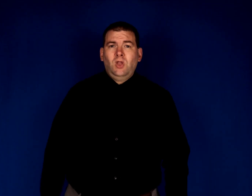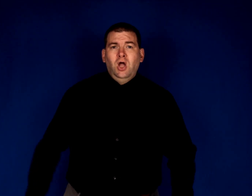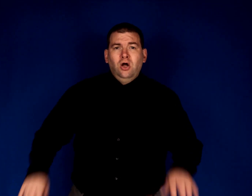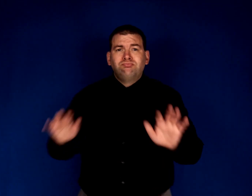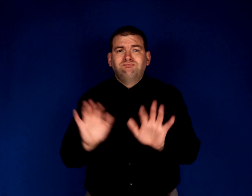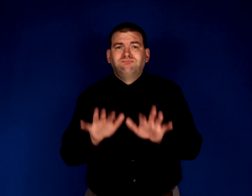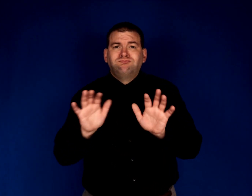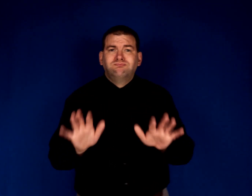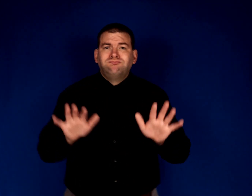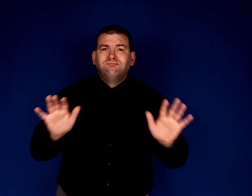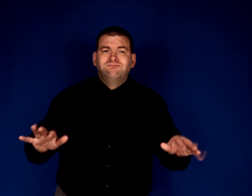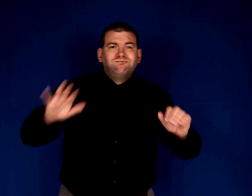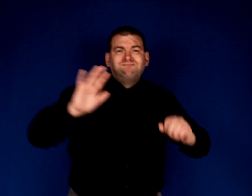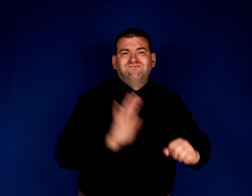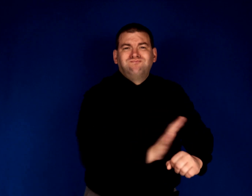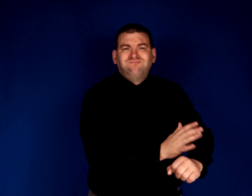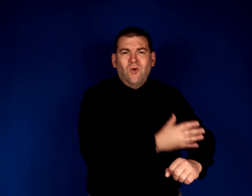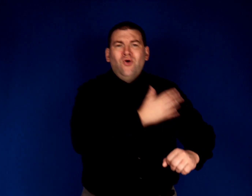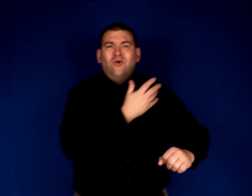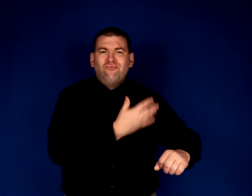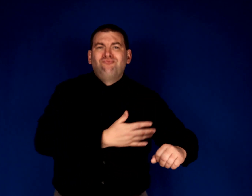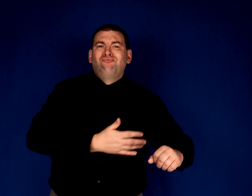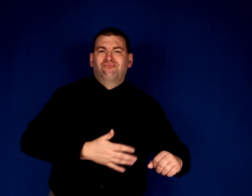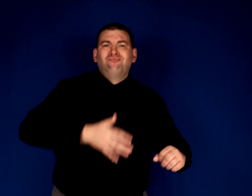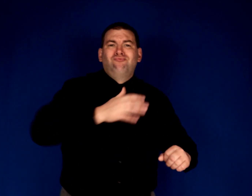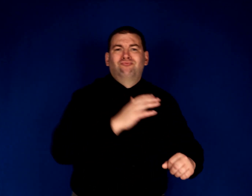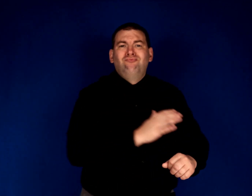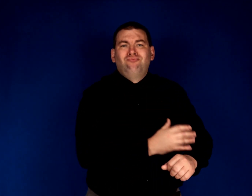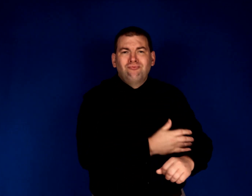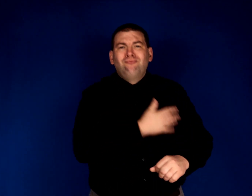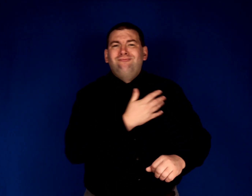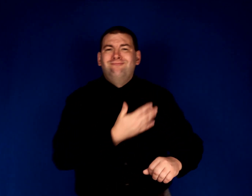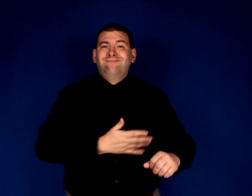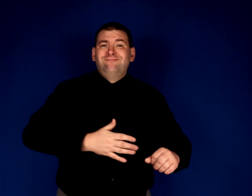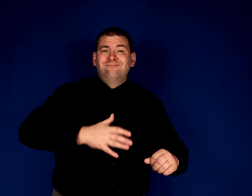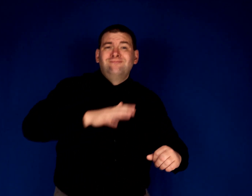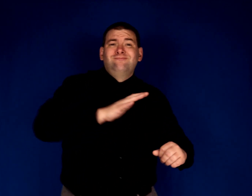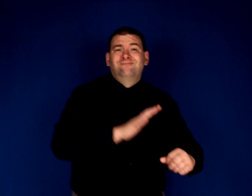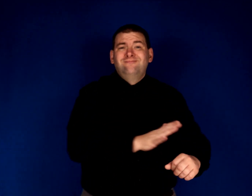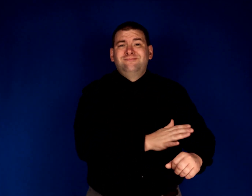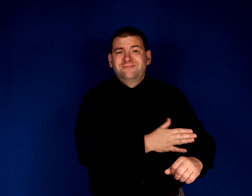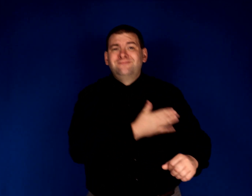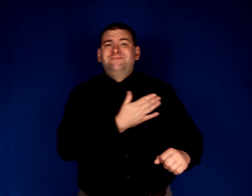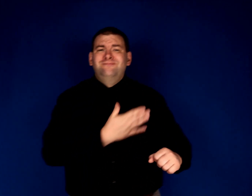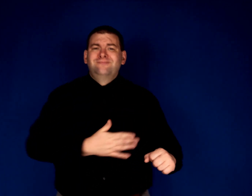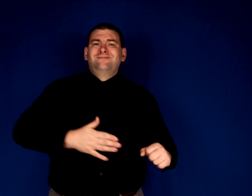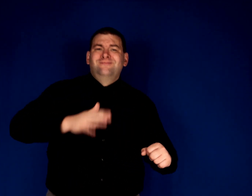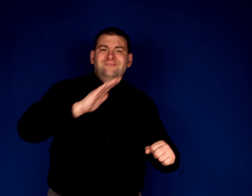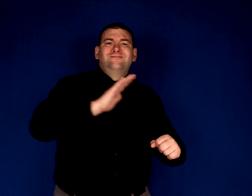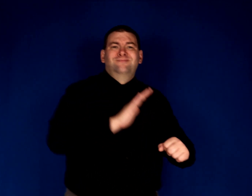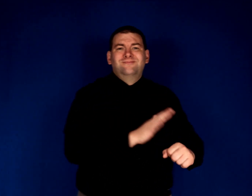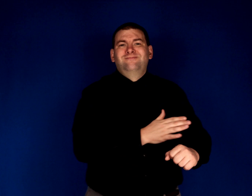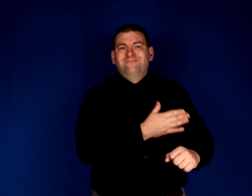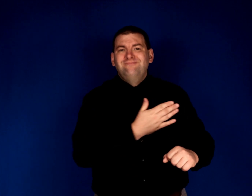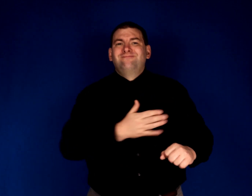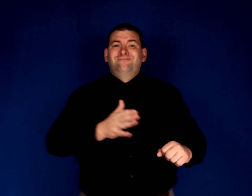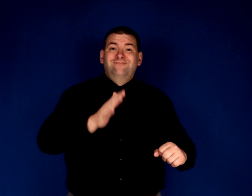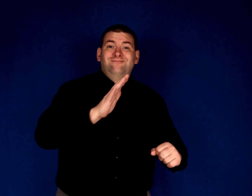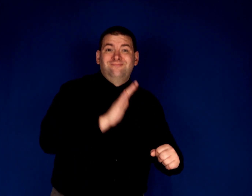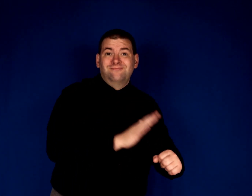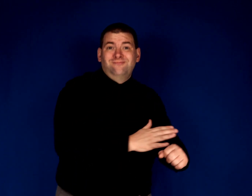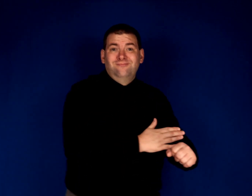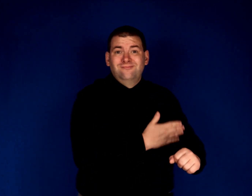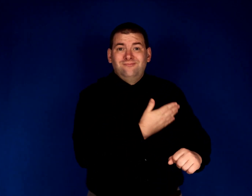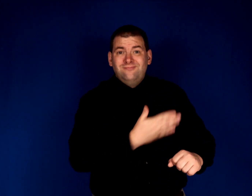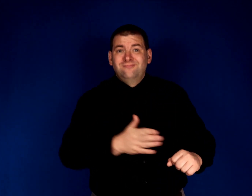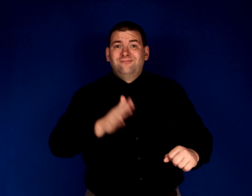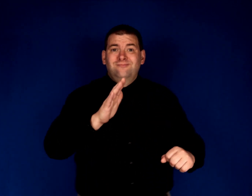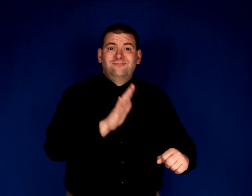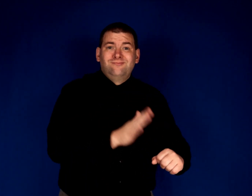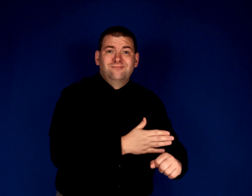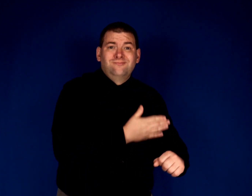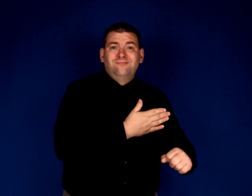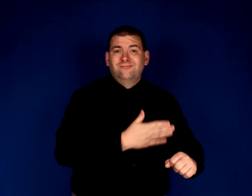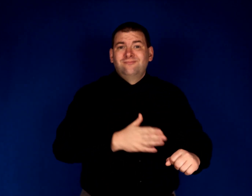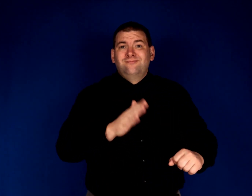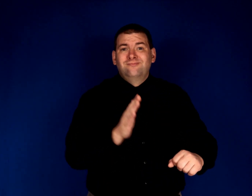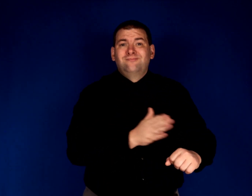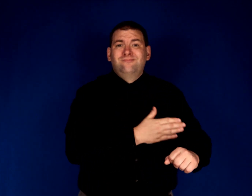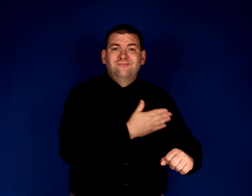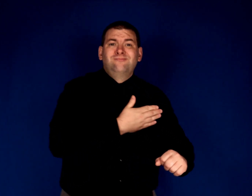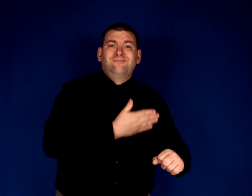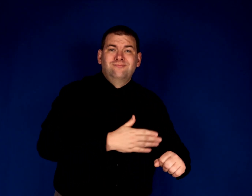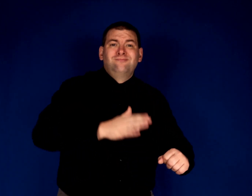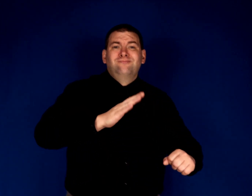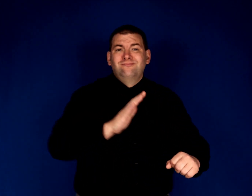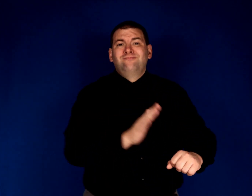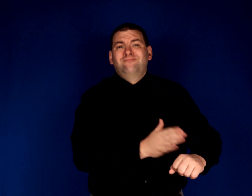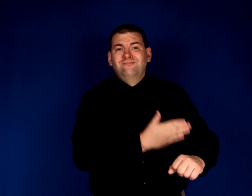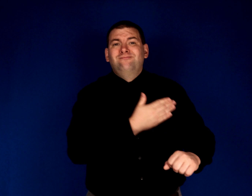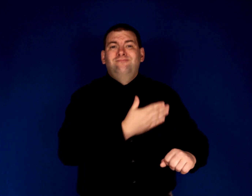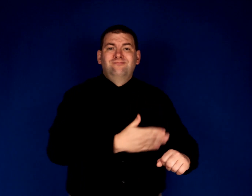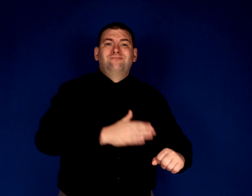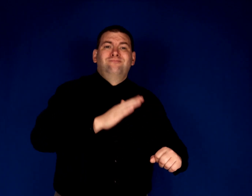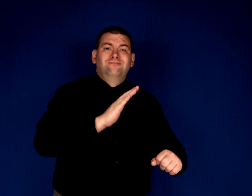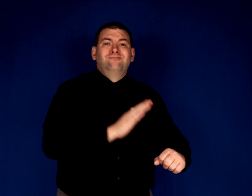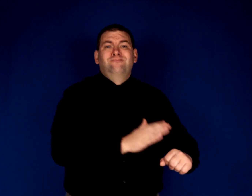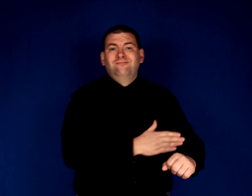* Music Playing *